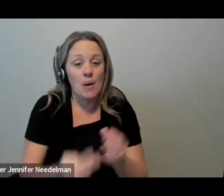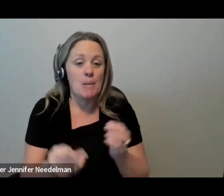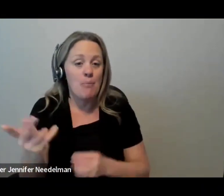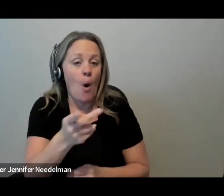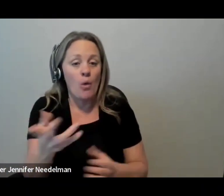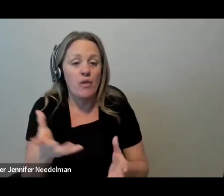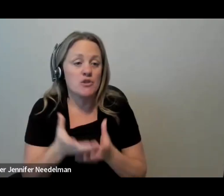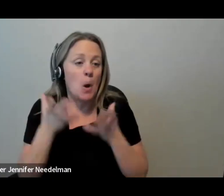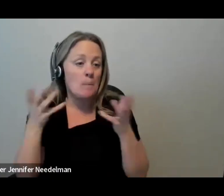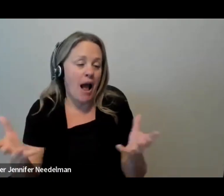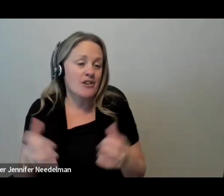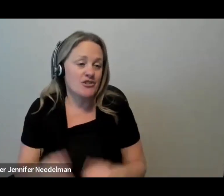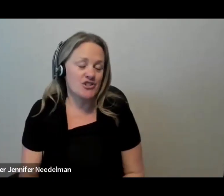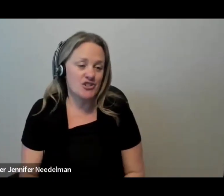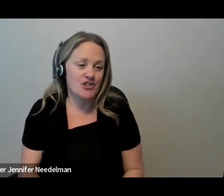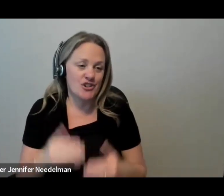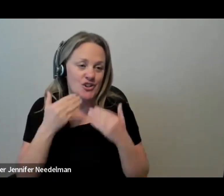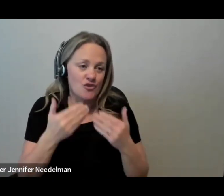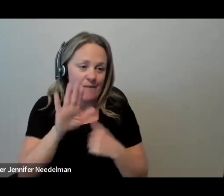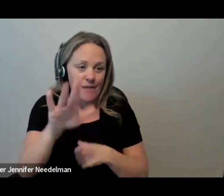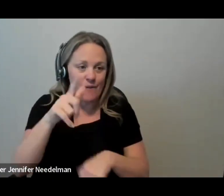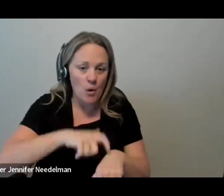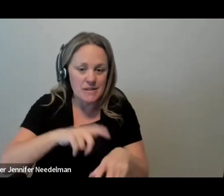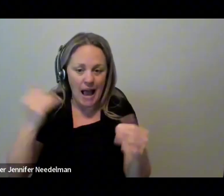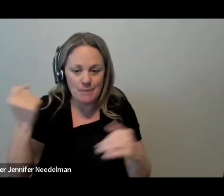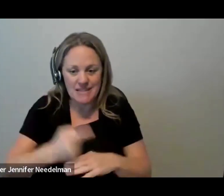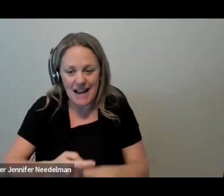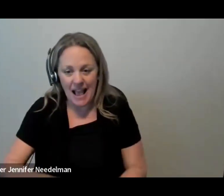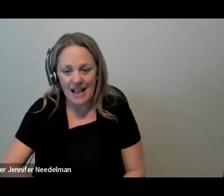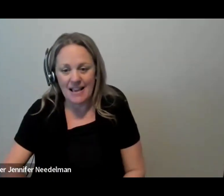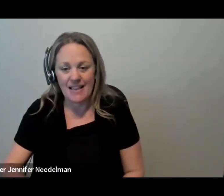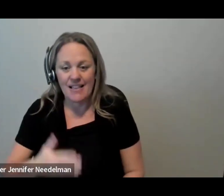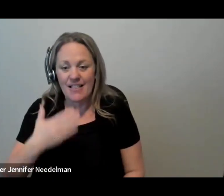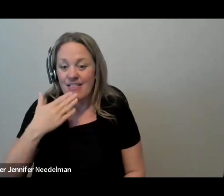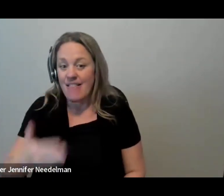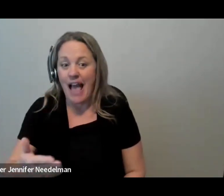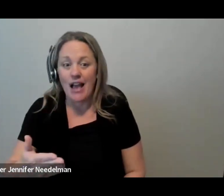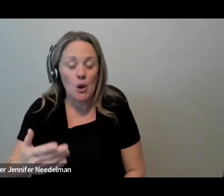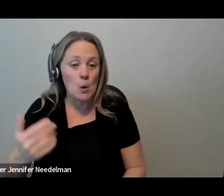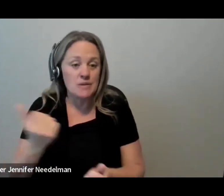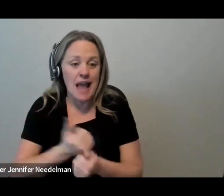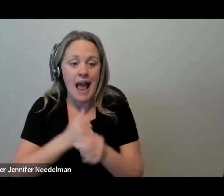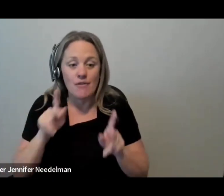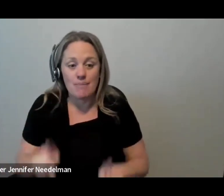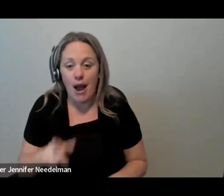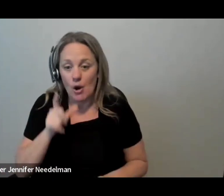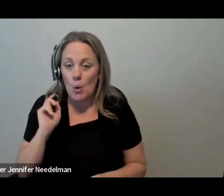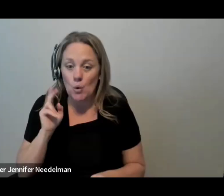We are so grateful for your time today. Thank you to everyone who's joined us for this session.